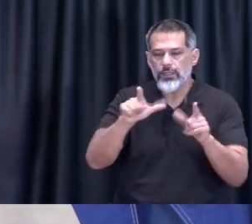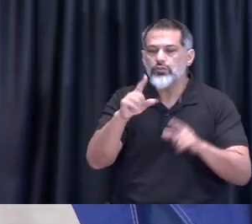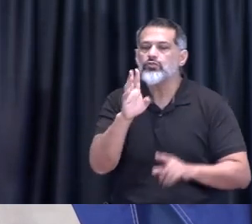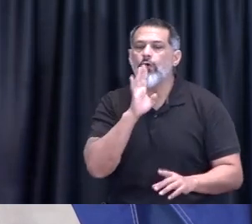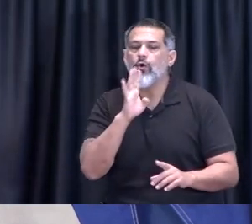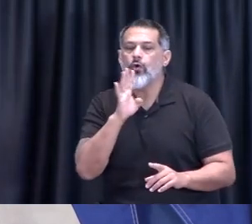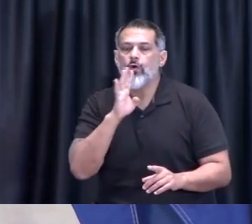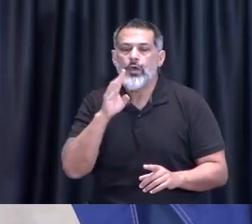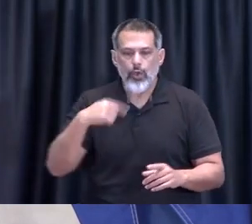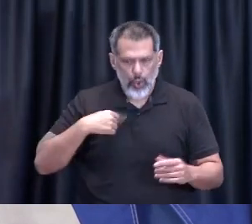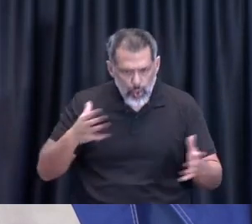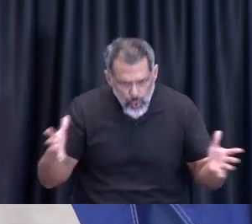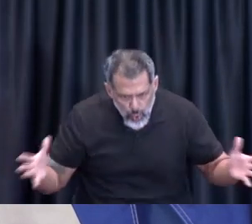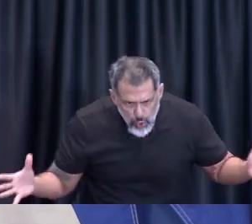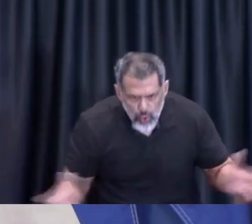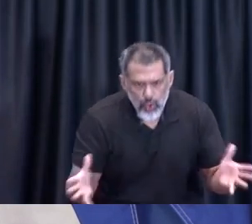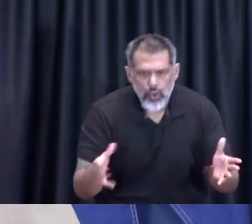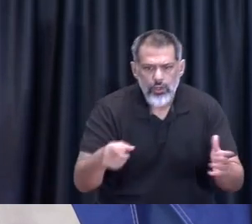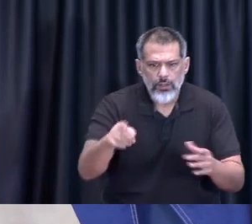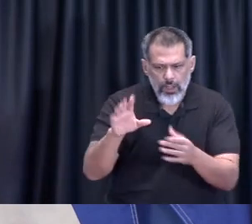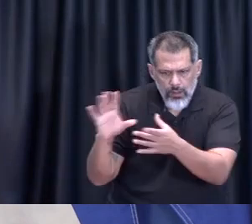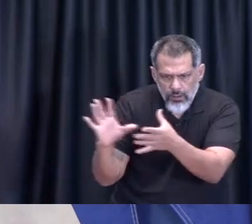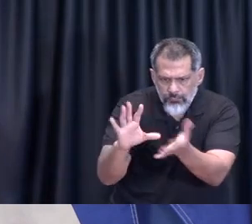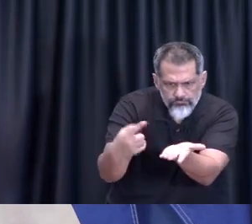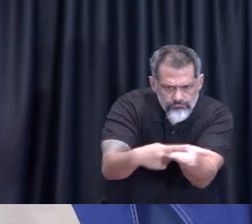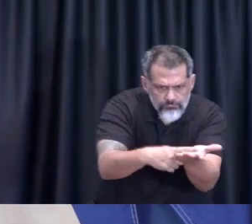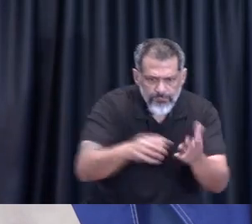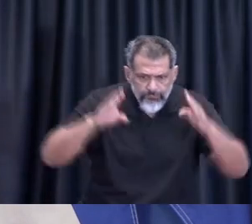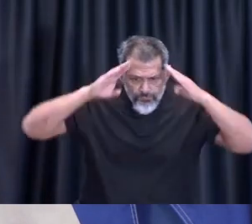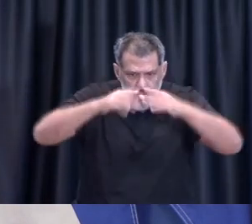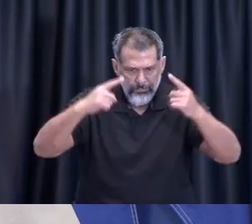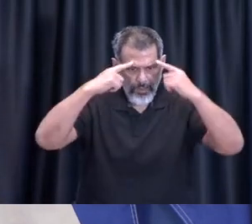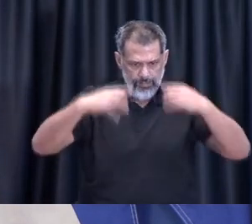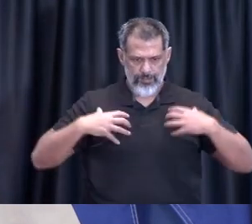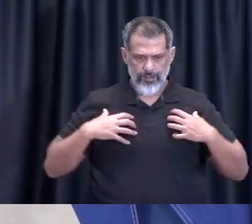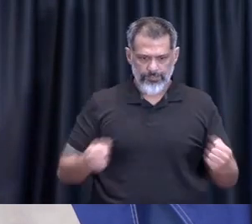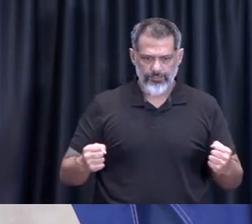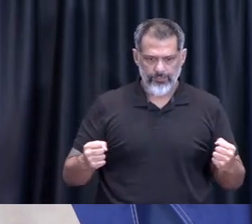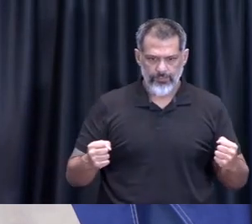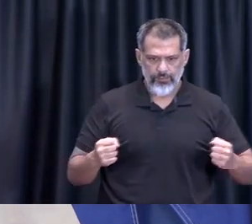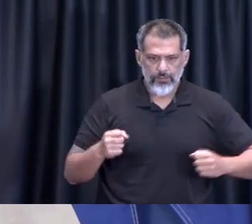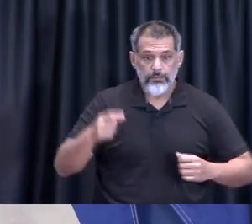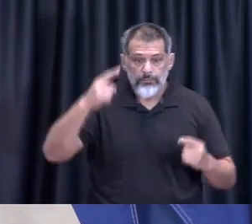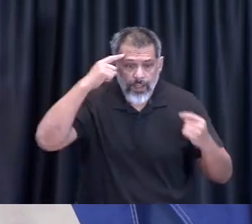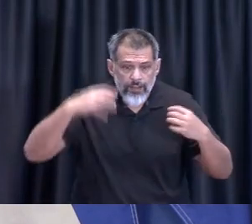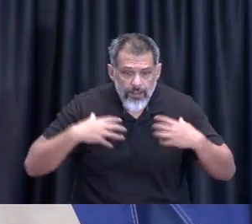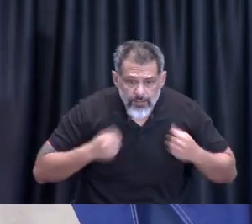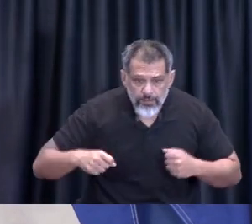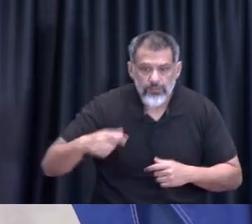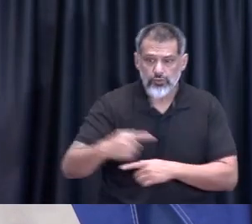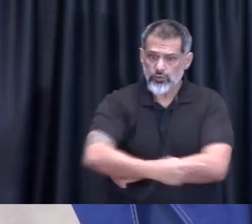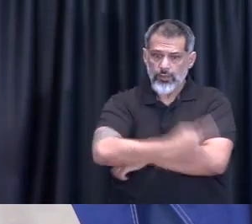people to talk about mental health. This mental health initiative has helped unite Canadians year after year